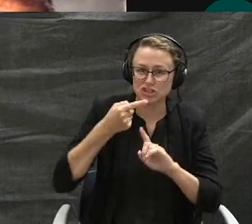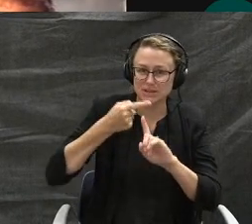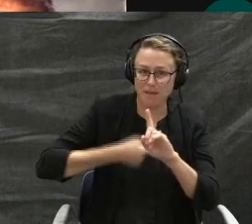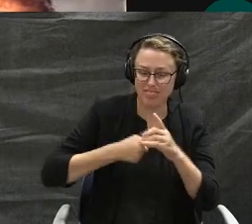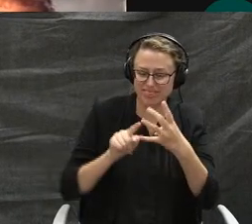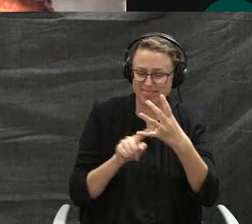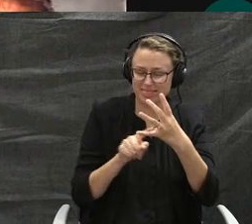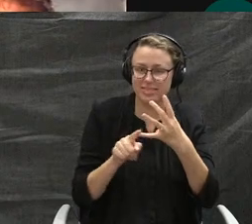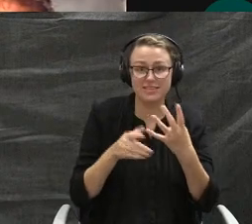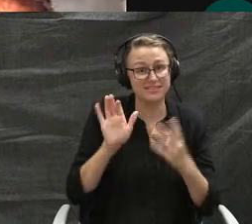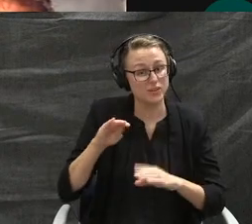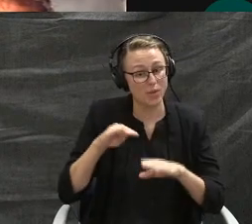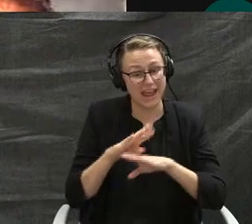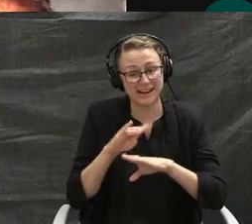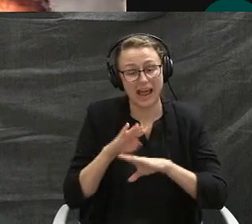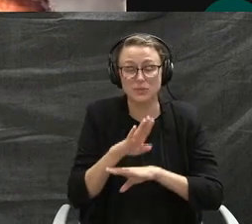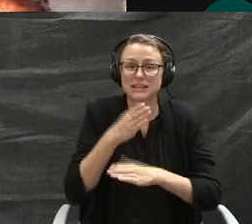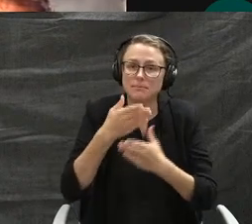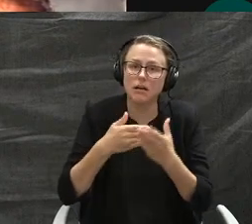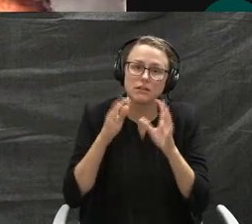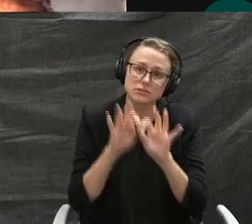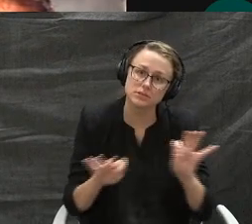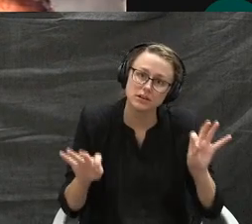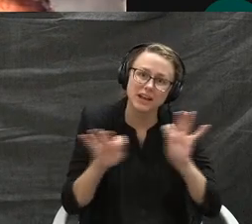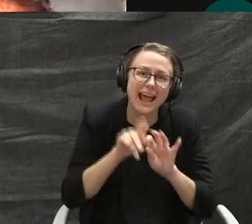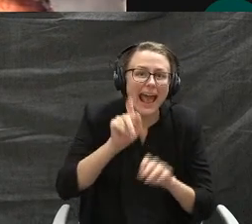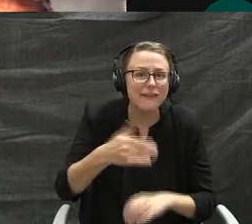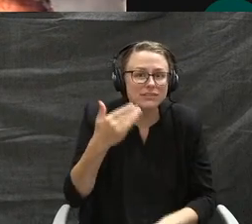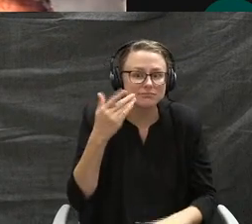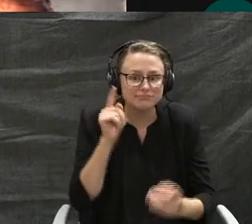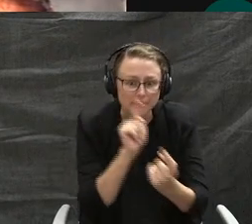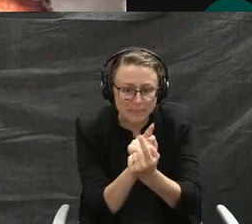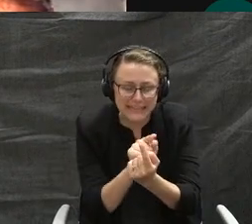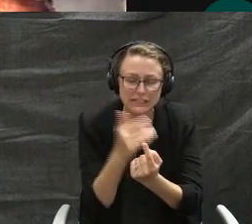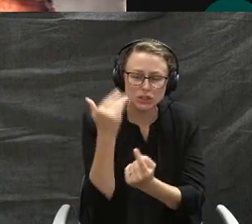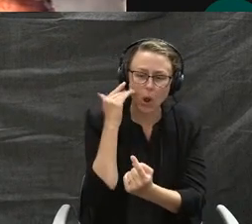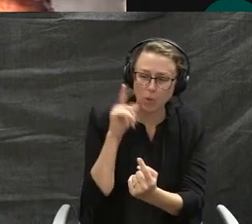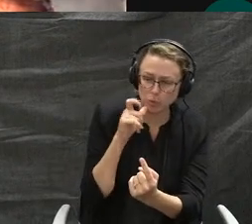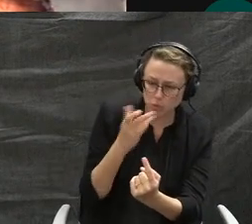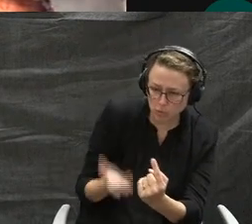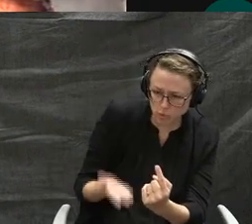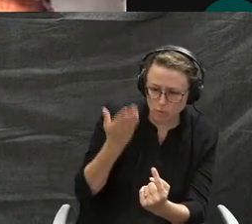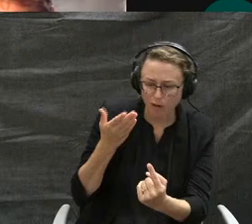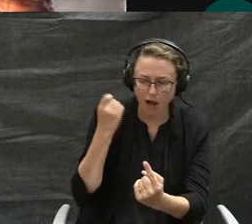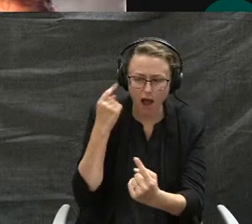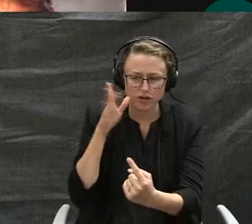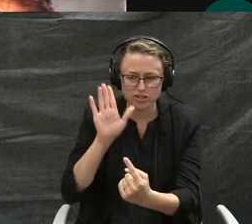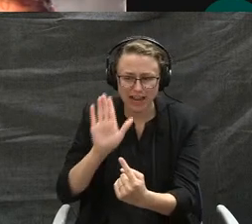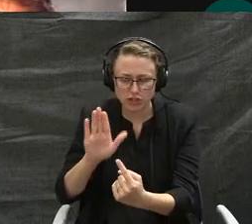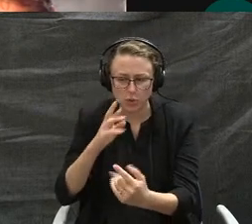critical so that they know who their counselor is, they understand the role of a counselor that is to support the